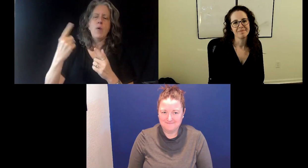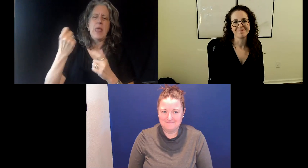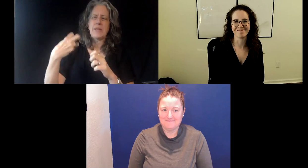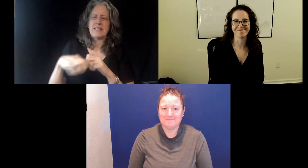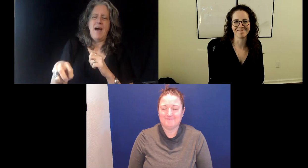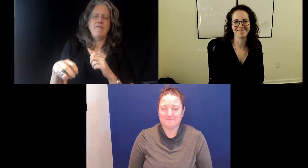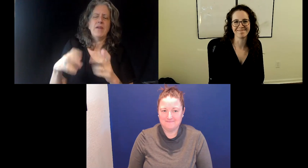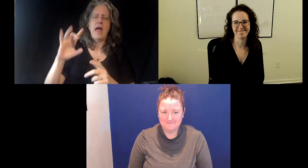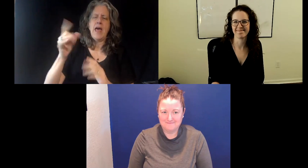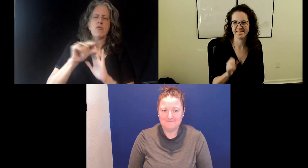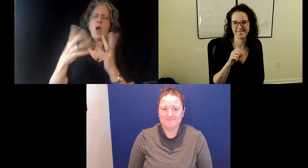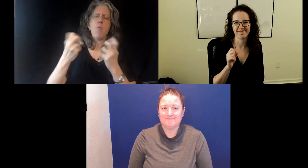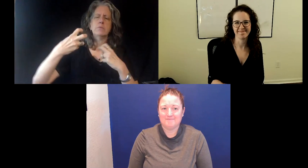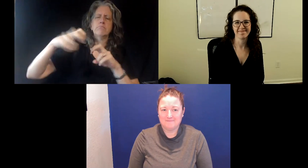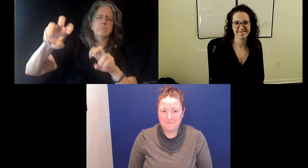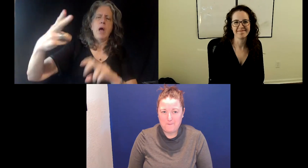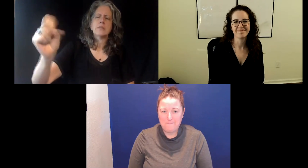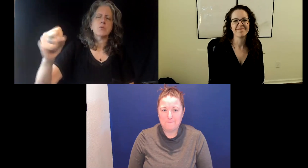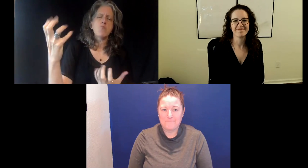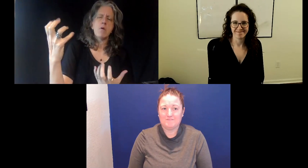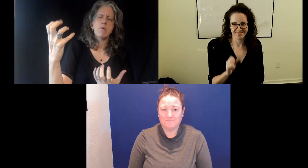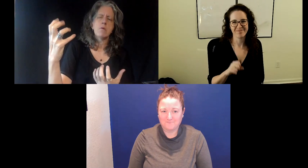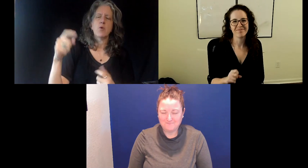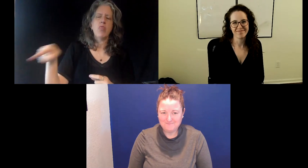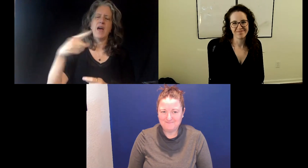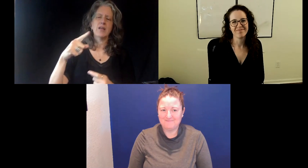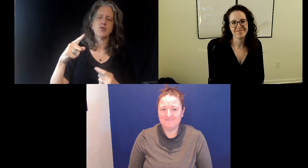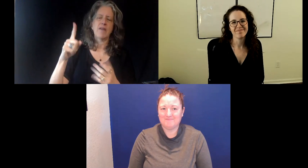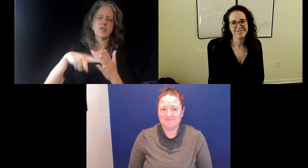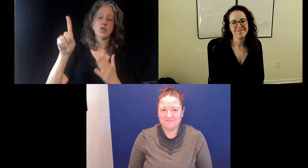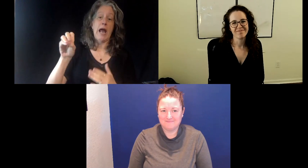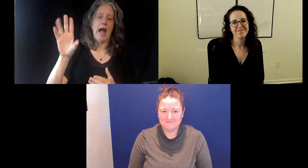it like it doesn't matter like what happens like you know like because they're they're it's tough